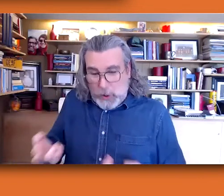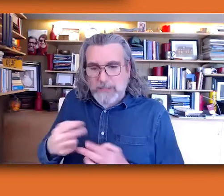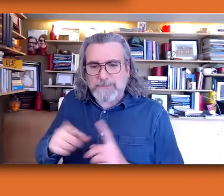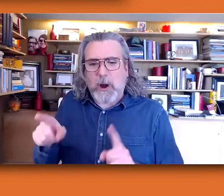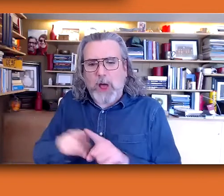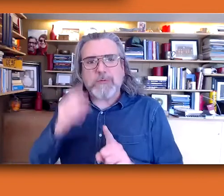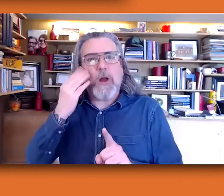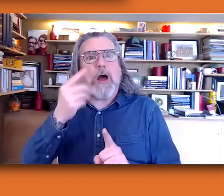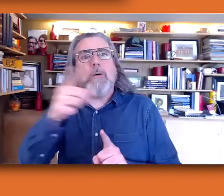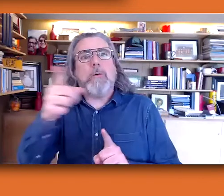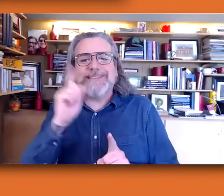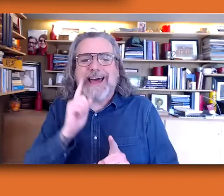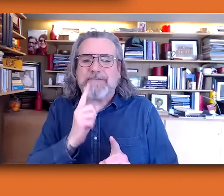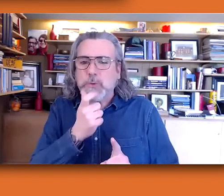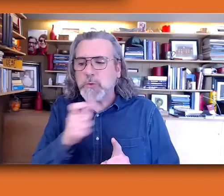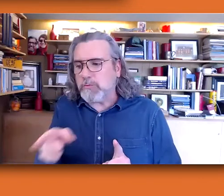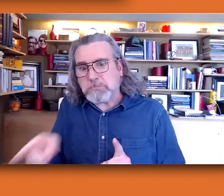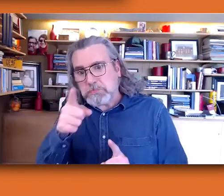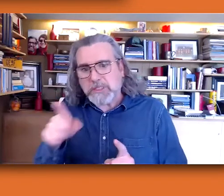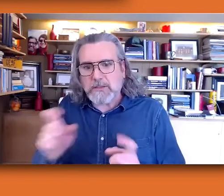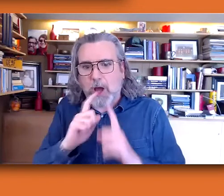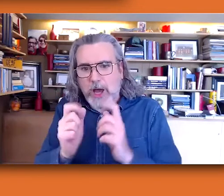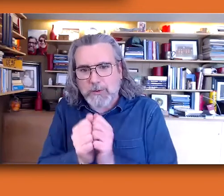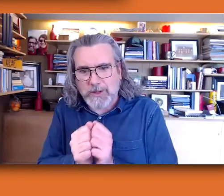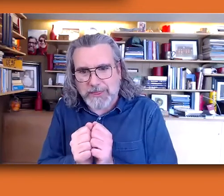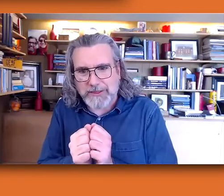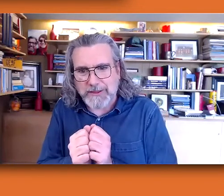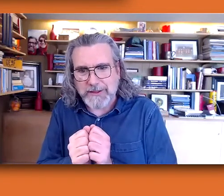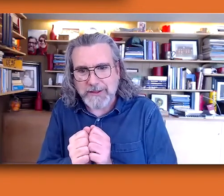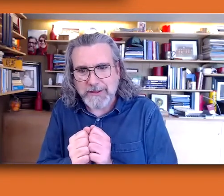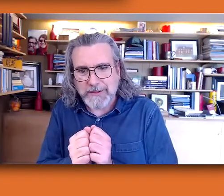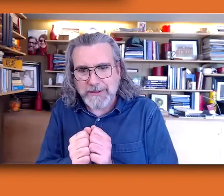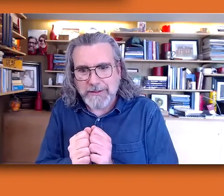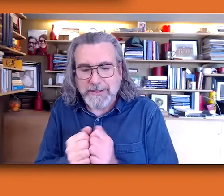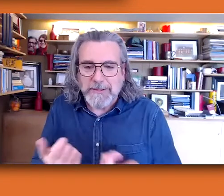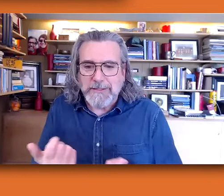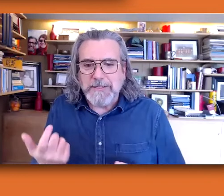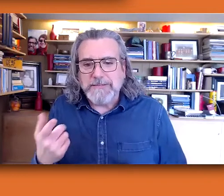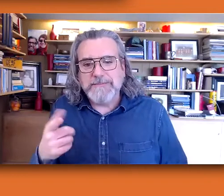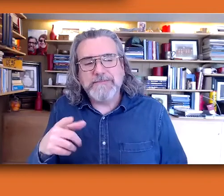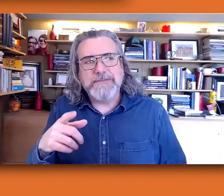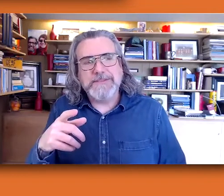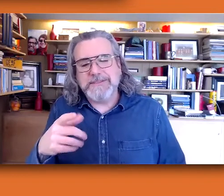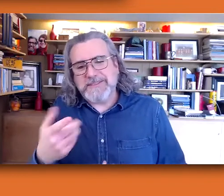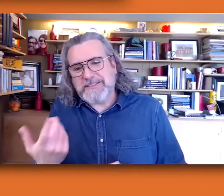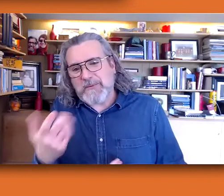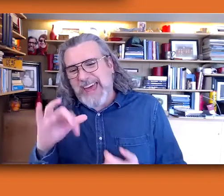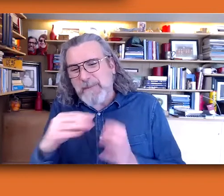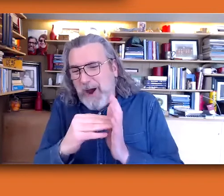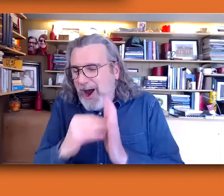but they should provide them with the information that they need. And they should be a person for the Deaf student to bounce ideas off of.